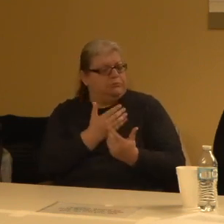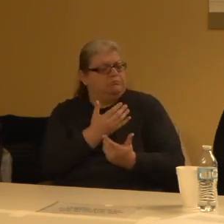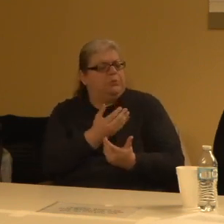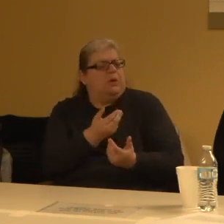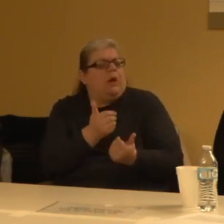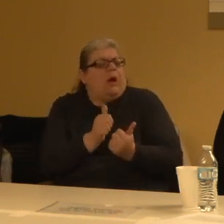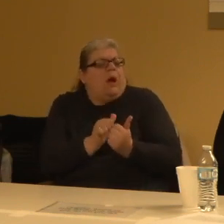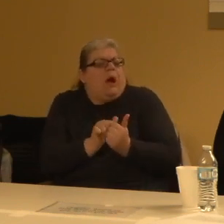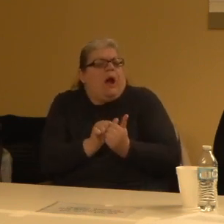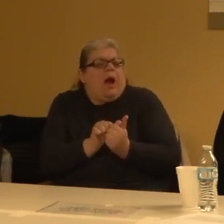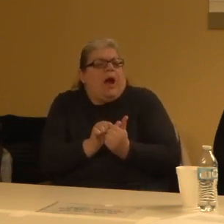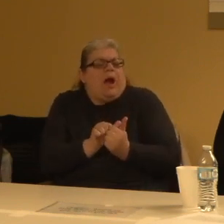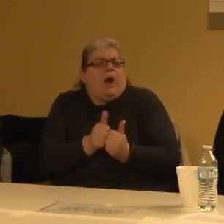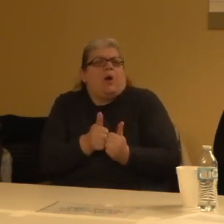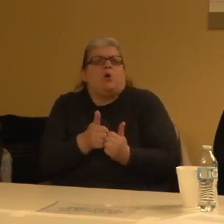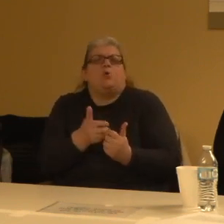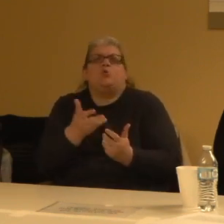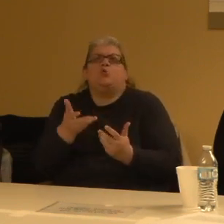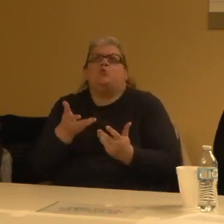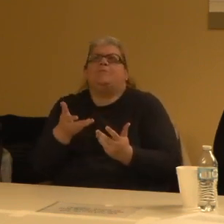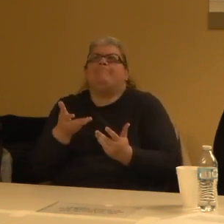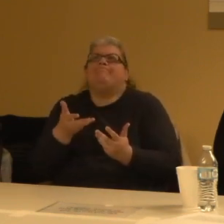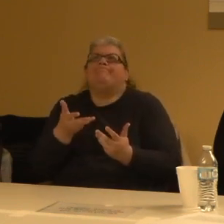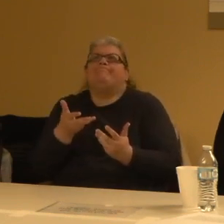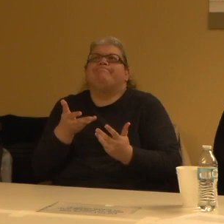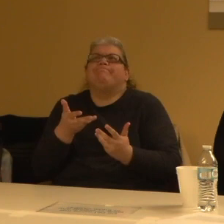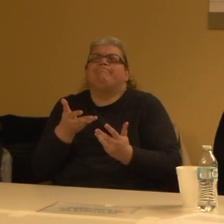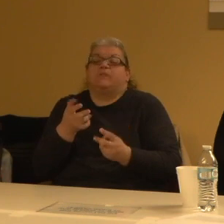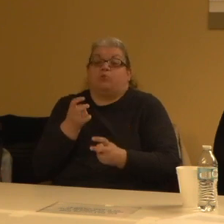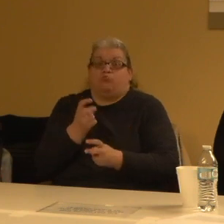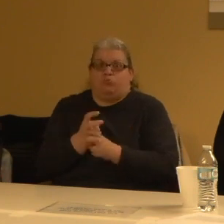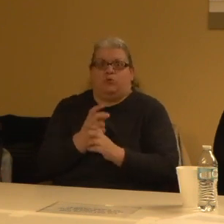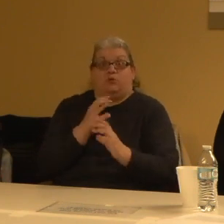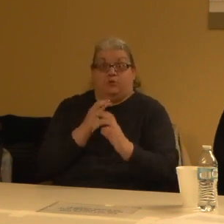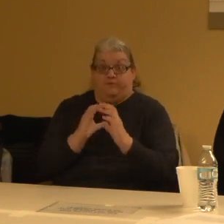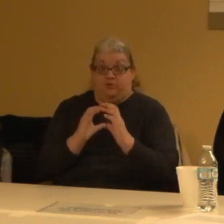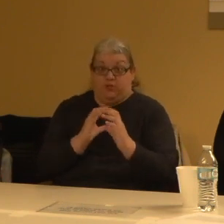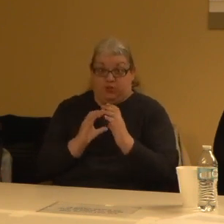these difficult conversations possible, less messy, and